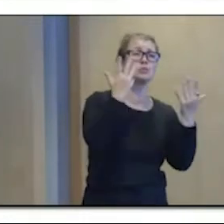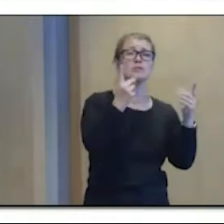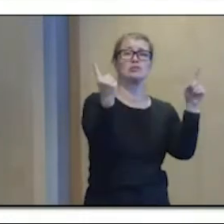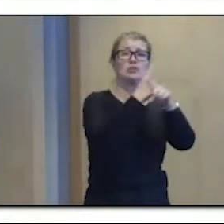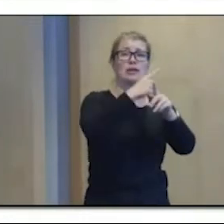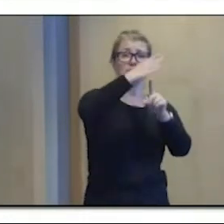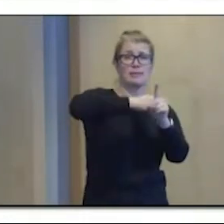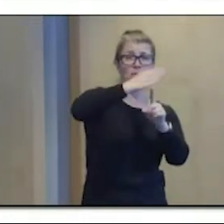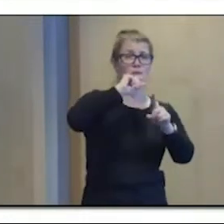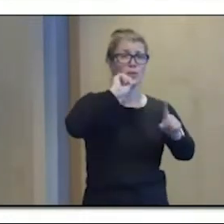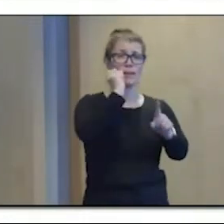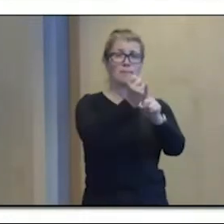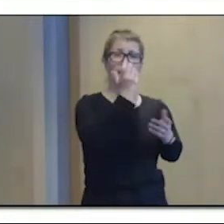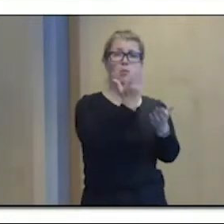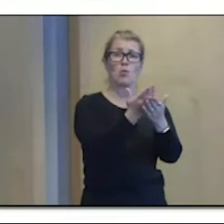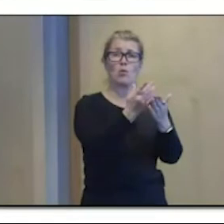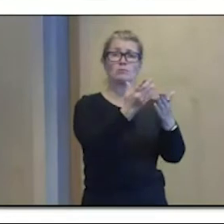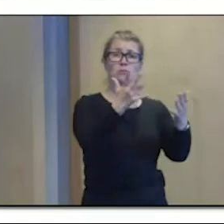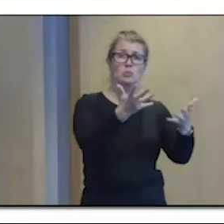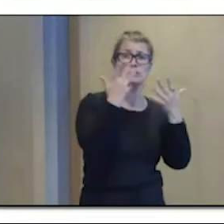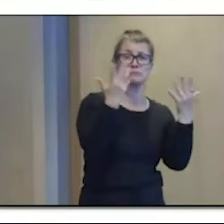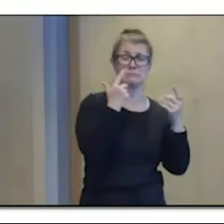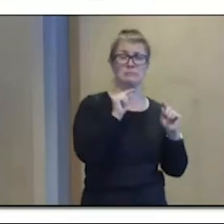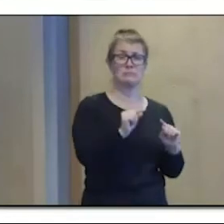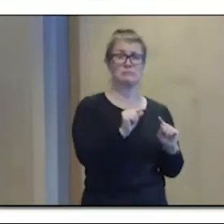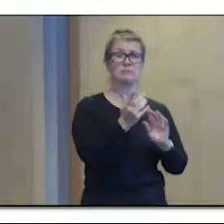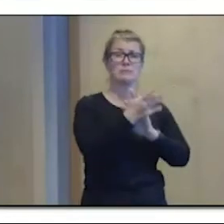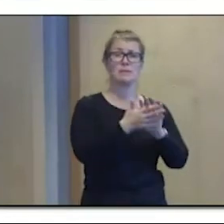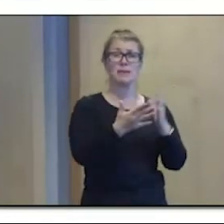impact the kind of wind we see and together you get a smoother output than